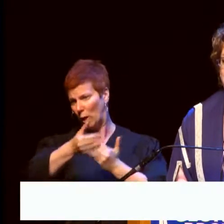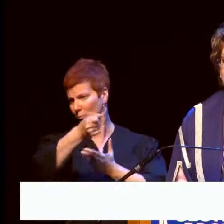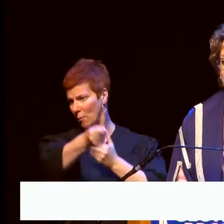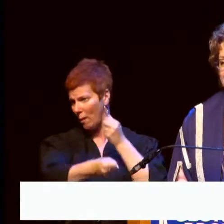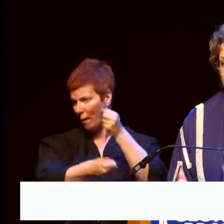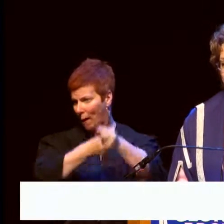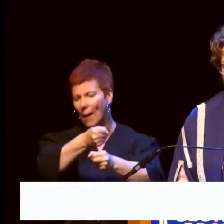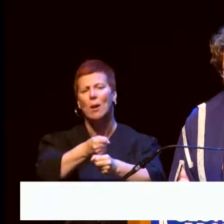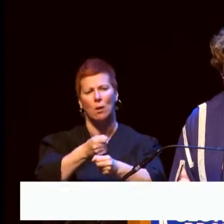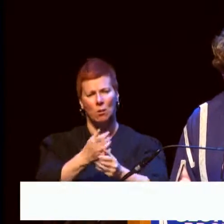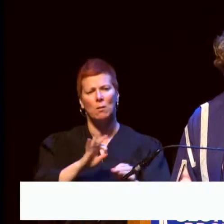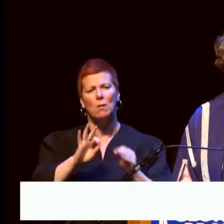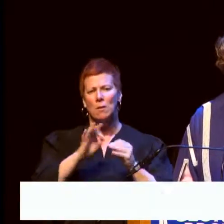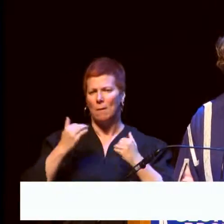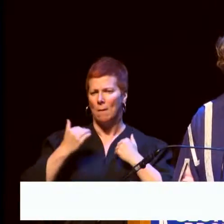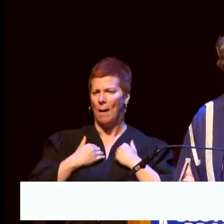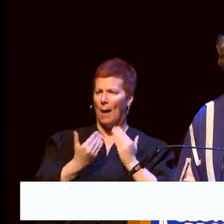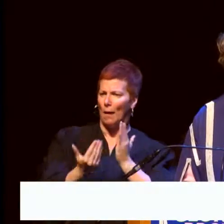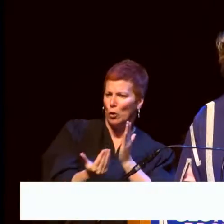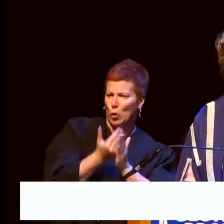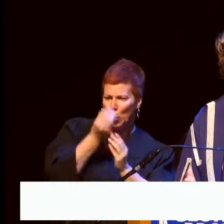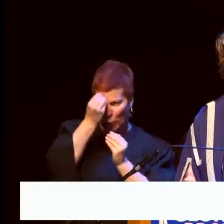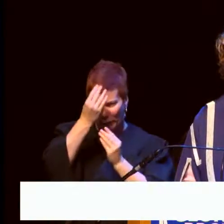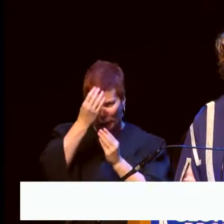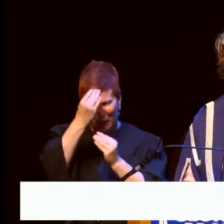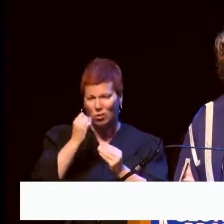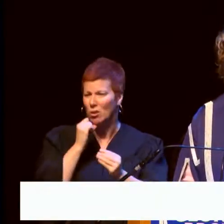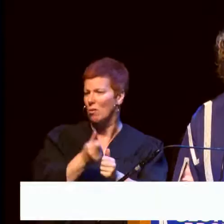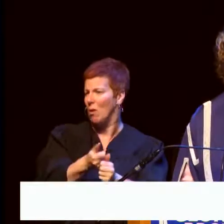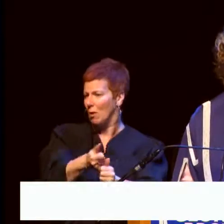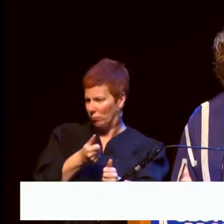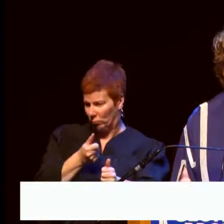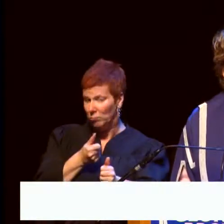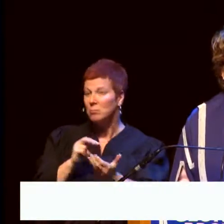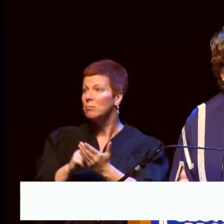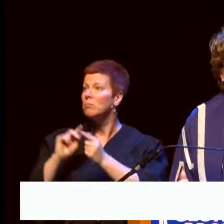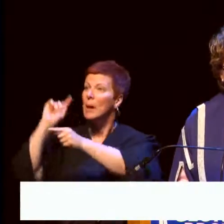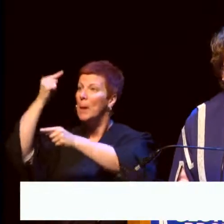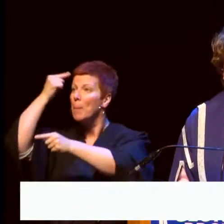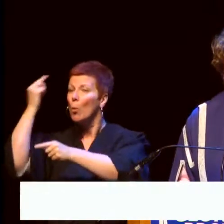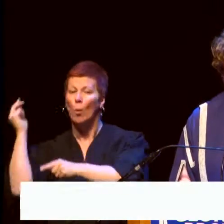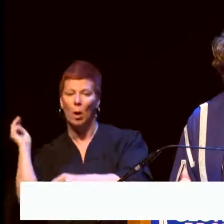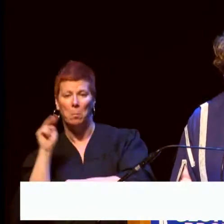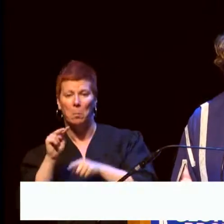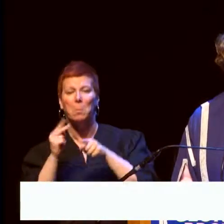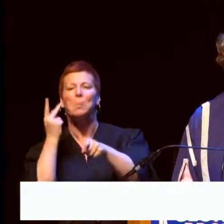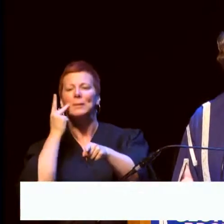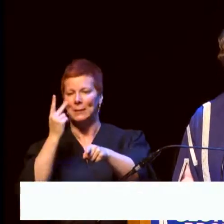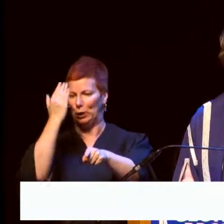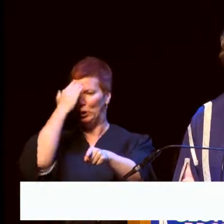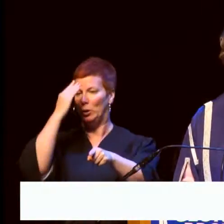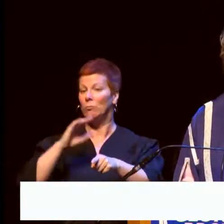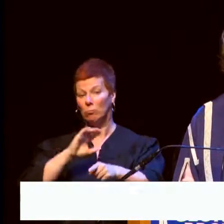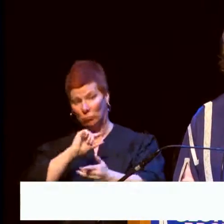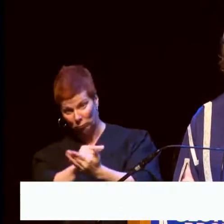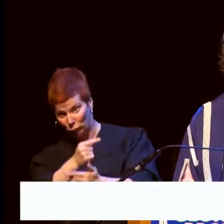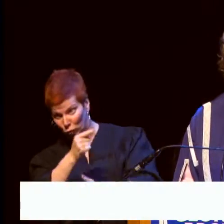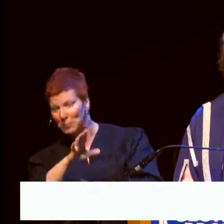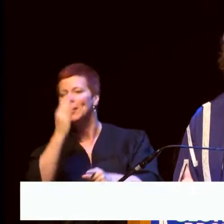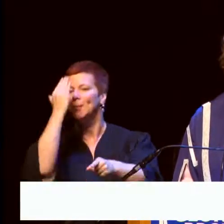AND CAPABILITIES THAT EMPLOYERS VALUE MOST AND THE ABILITY TO EMBRACE CHANGE SO THAT YOU'RE READY FOR ANYTHING.